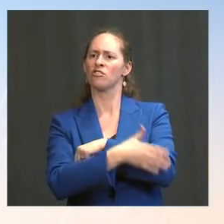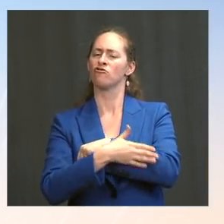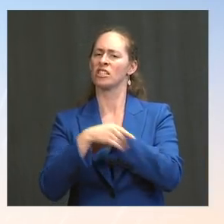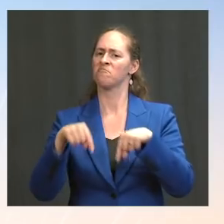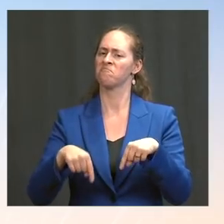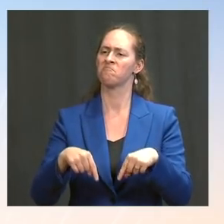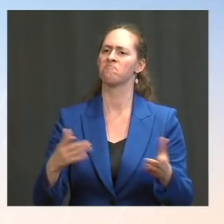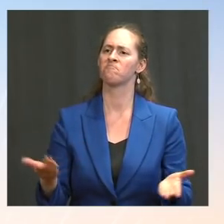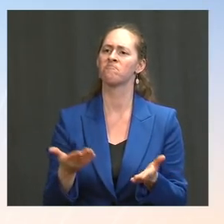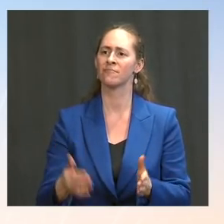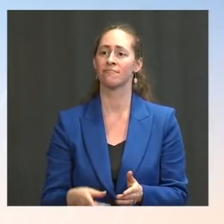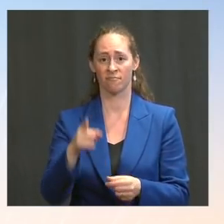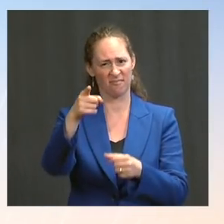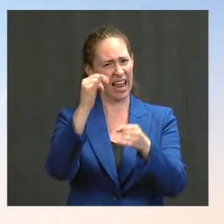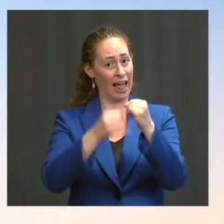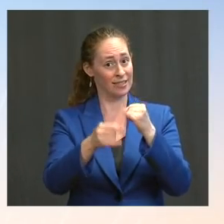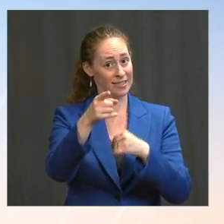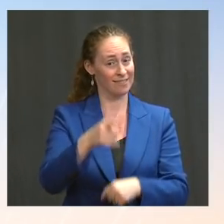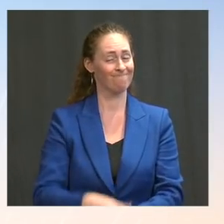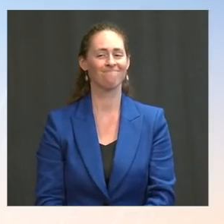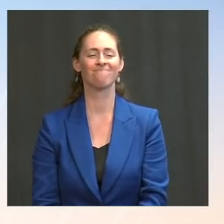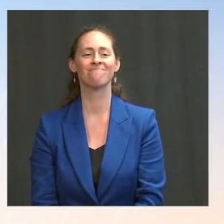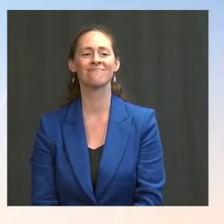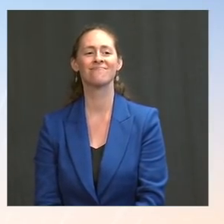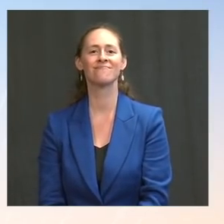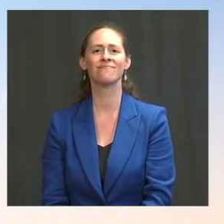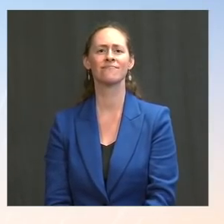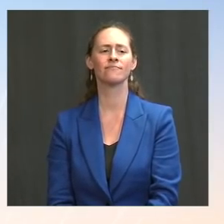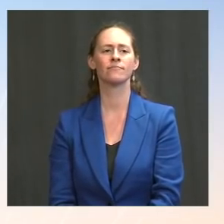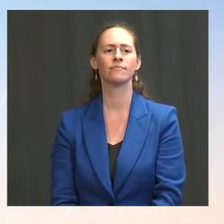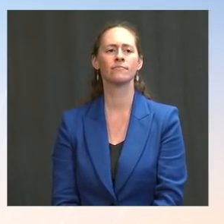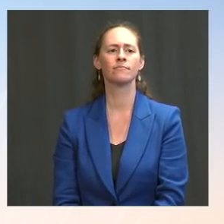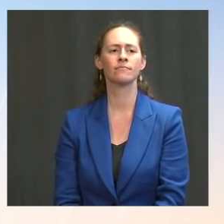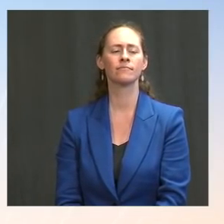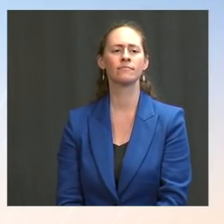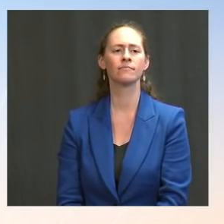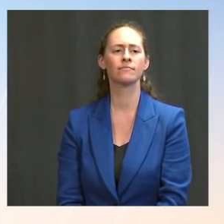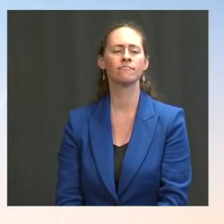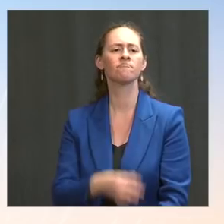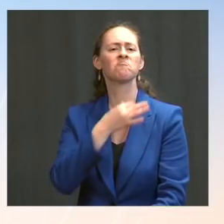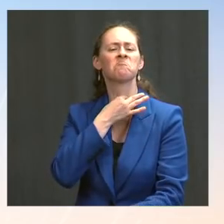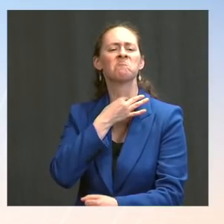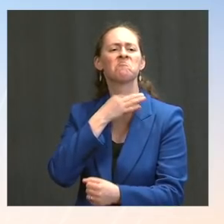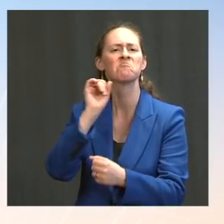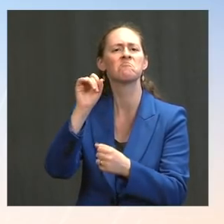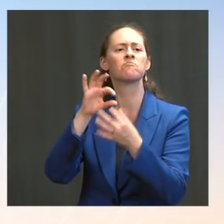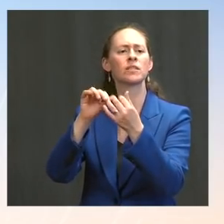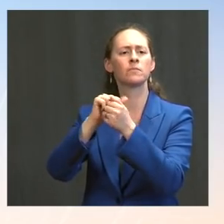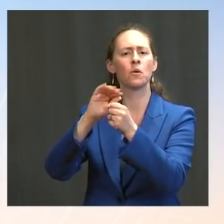who served proudly and bravely in Afghanistan. But this was a decision he made because he felt it was in the best interest of our national security in the United States. >> The Press: Thanks, Jen.